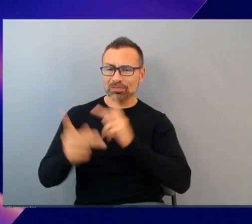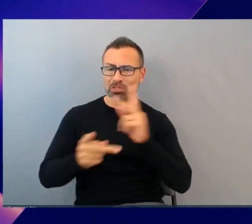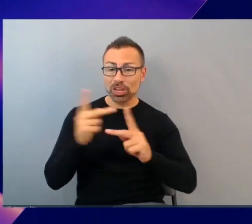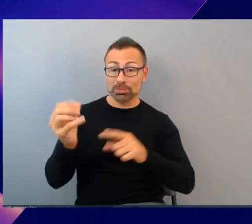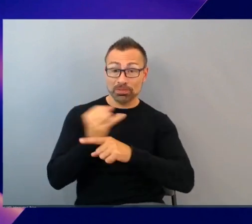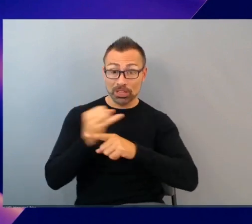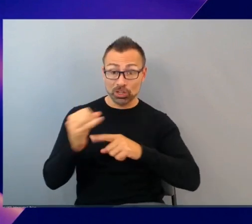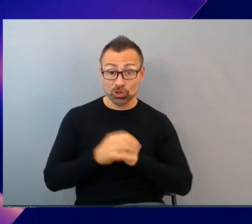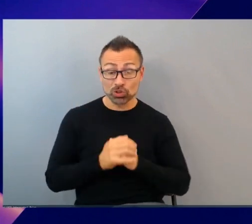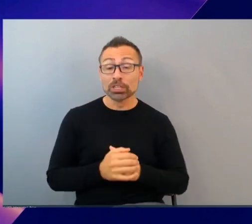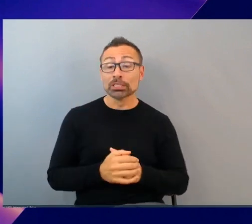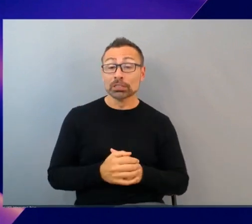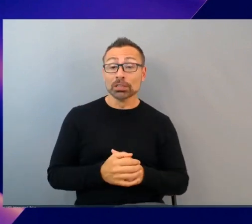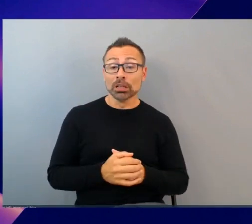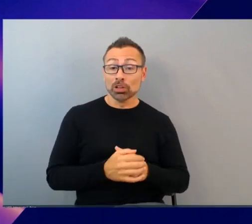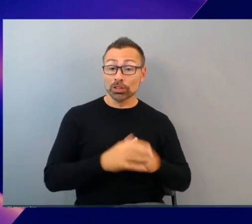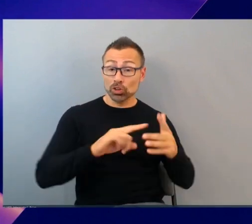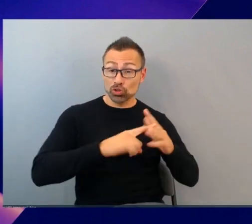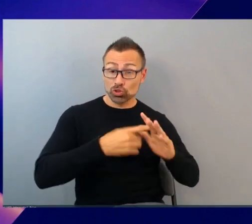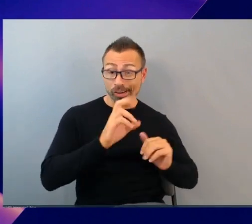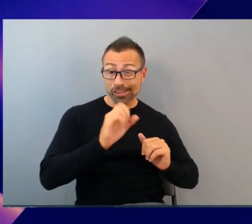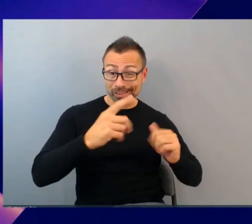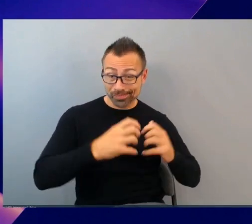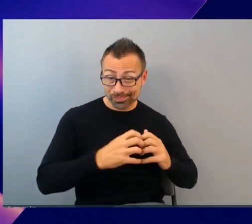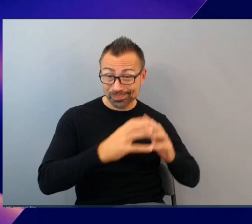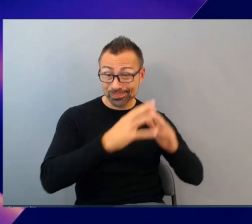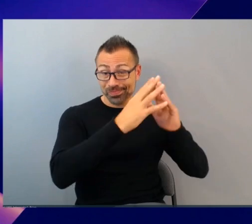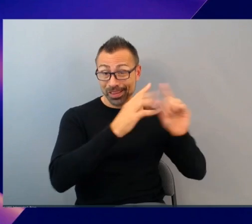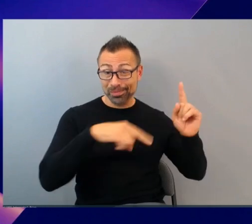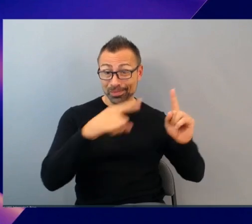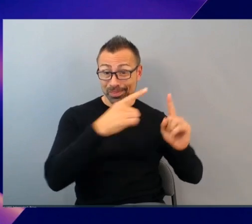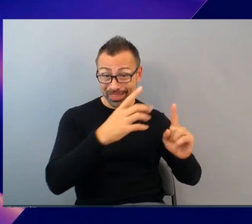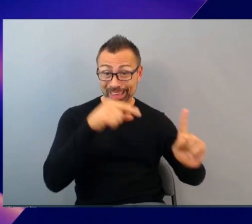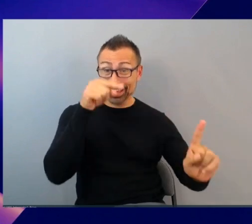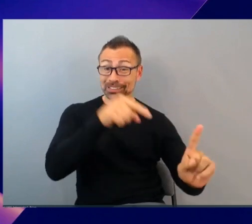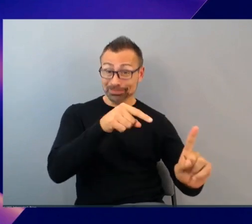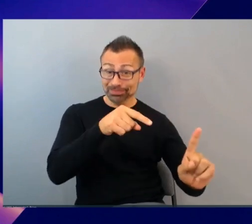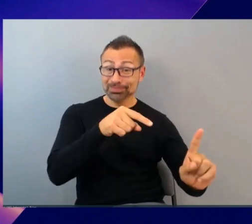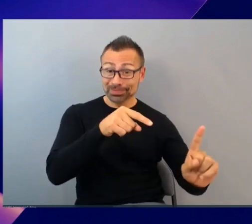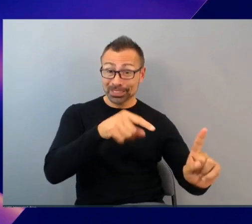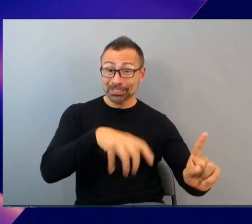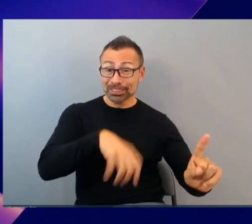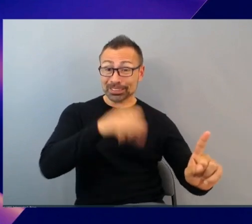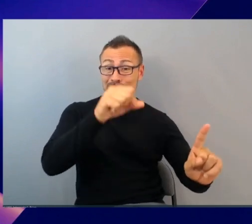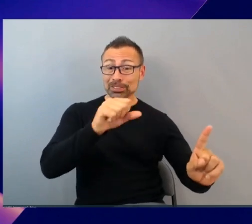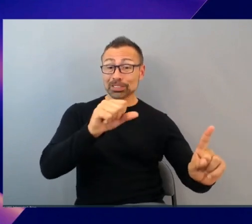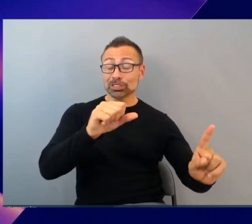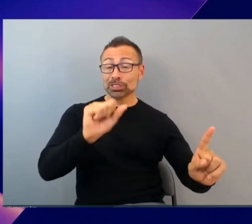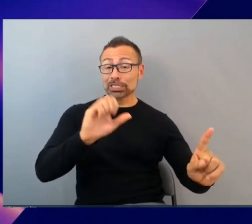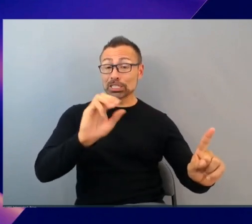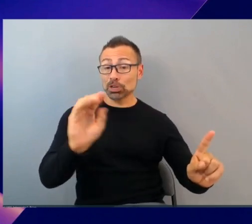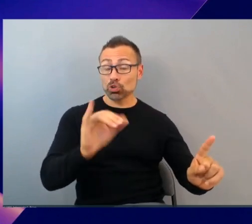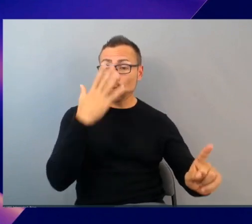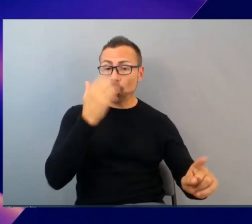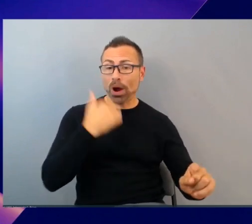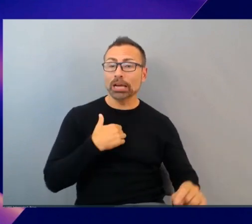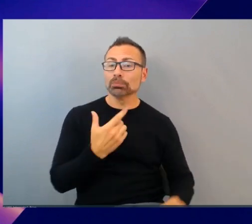they are leveraging SageMaker as their go-to tool, so that with one click, SageMaker does all the heavy lifting.